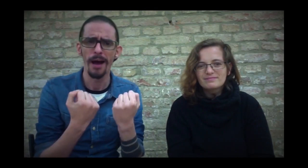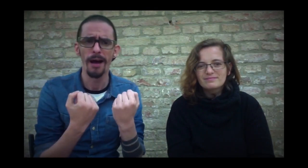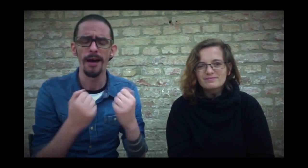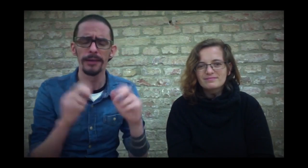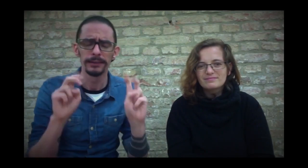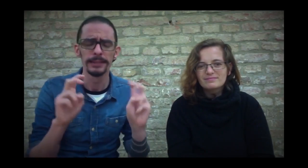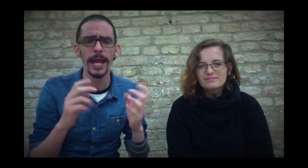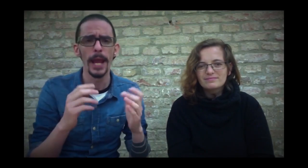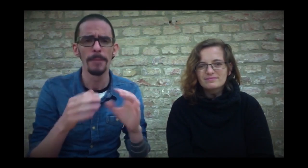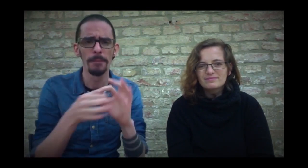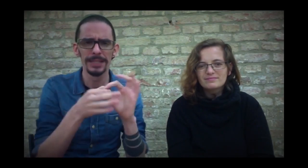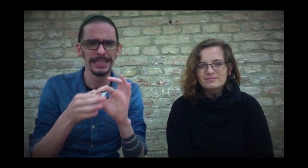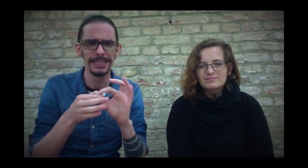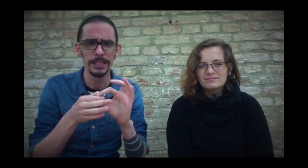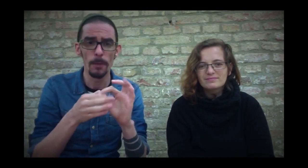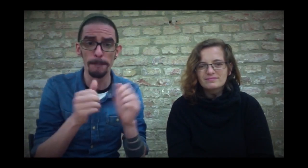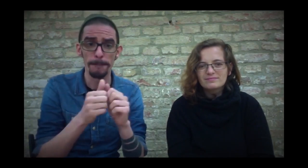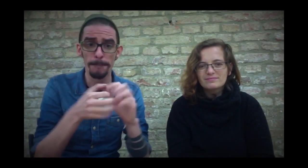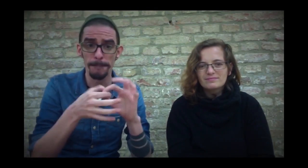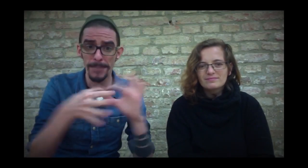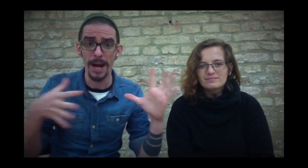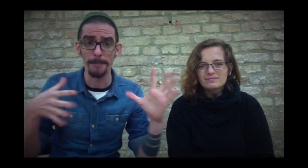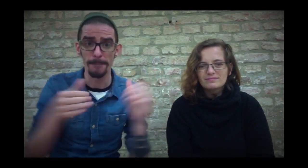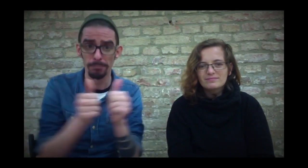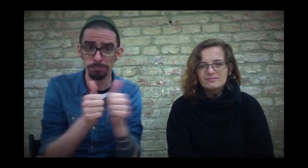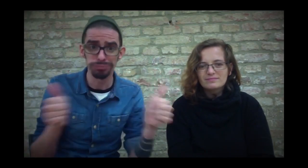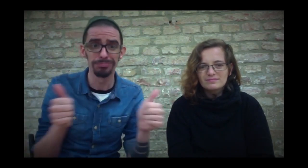In the fourth season it's about separations of relationships.